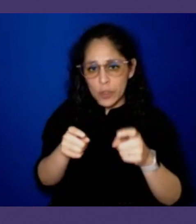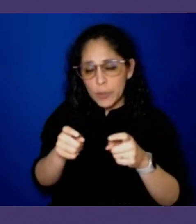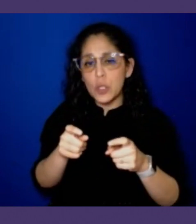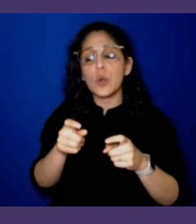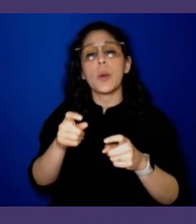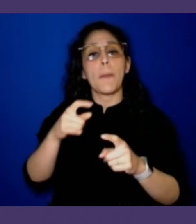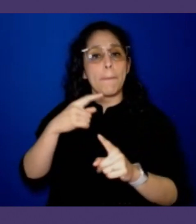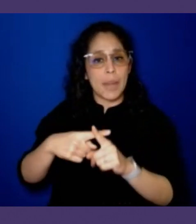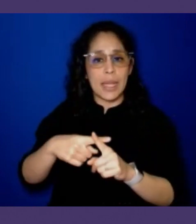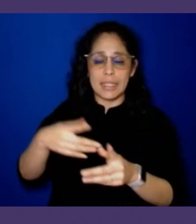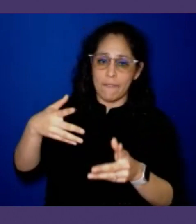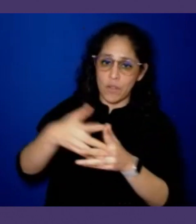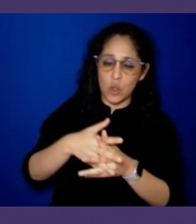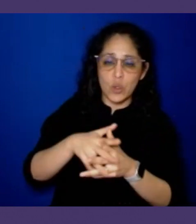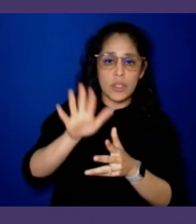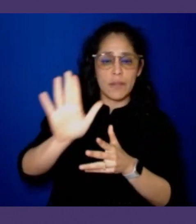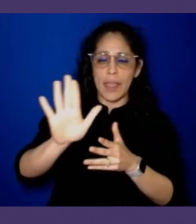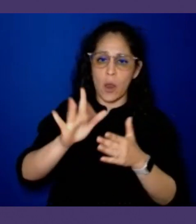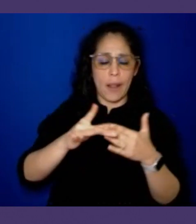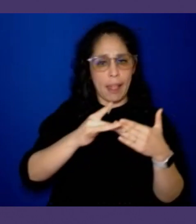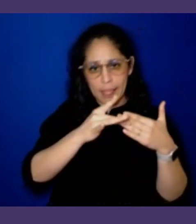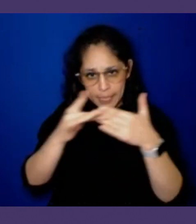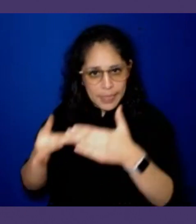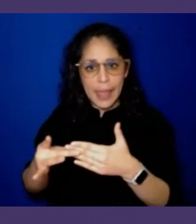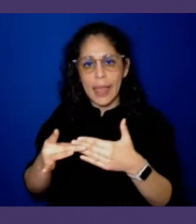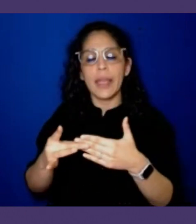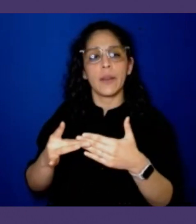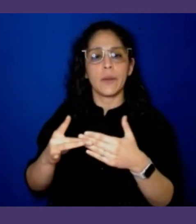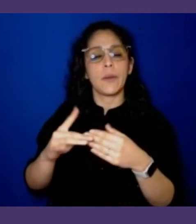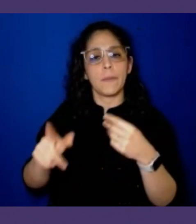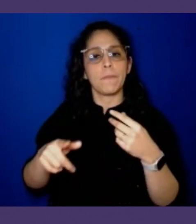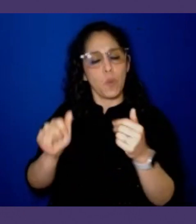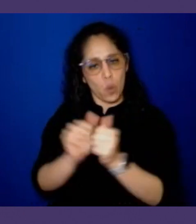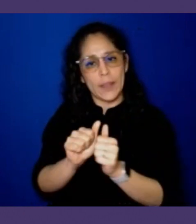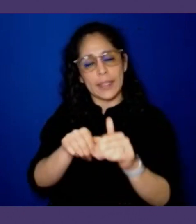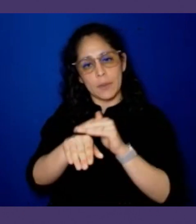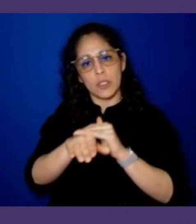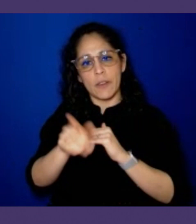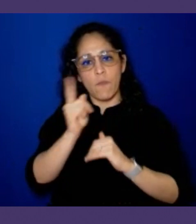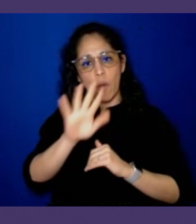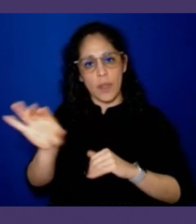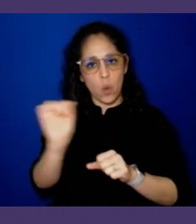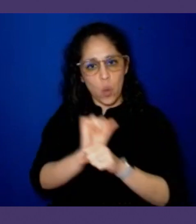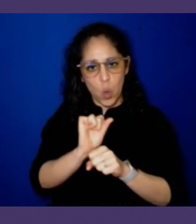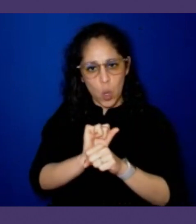their championship of accessibility in their work. They are able to steer directions,